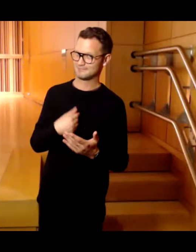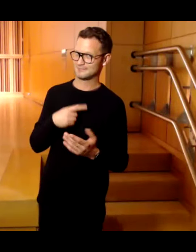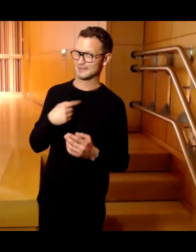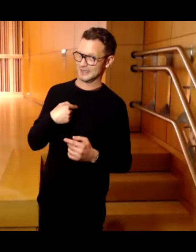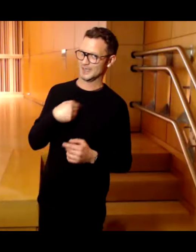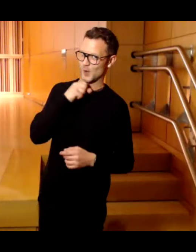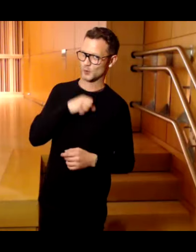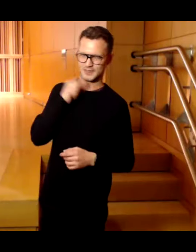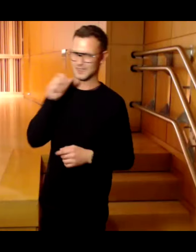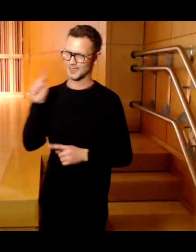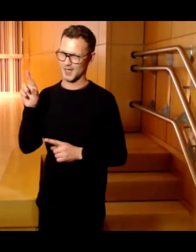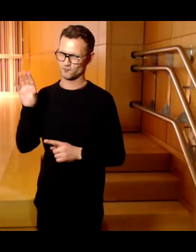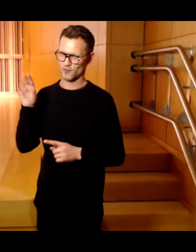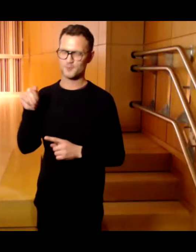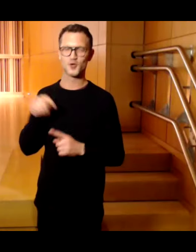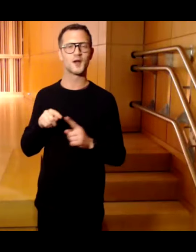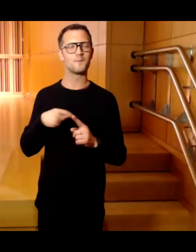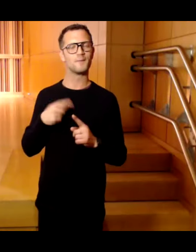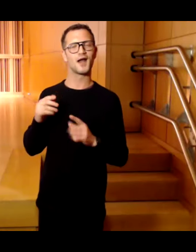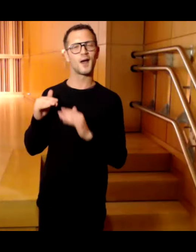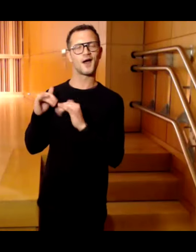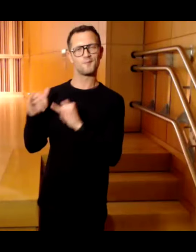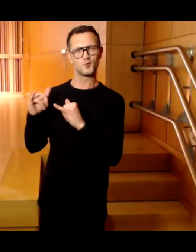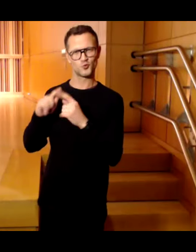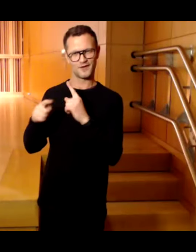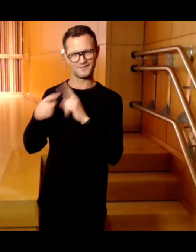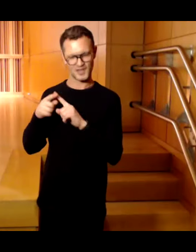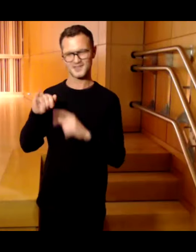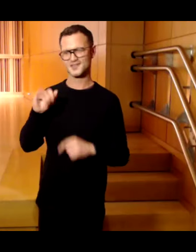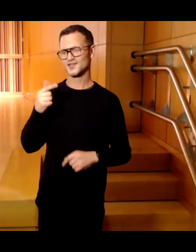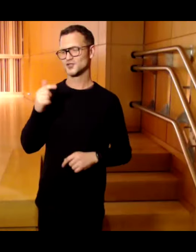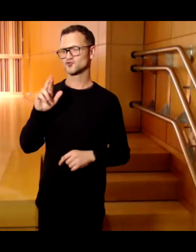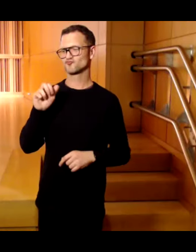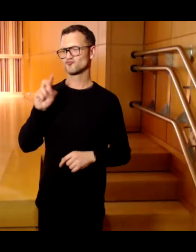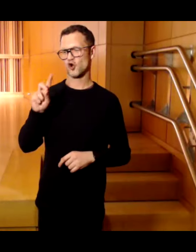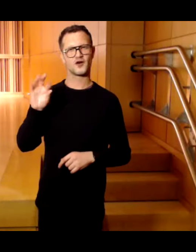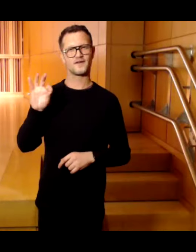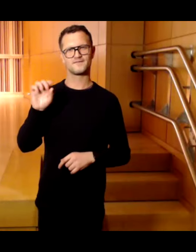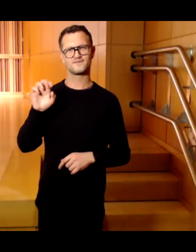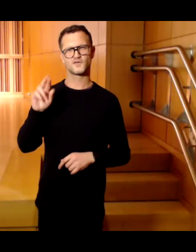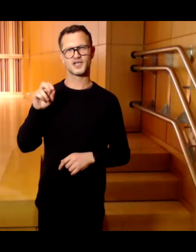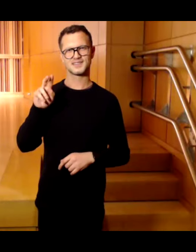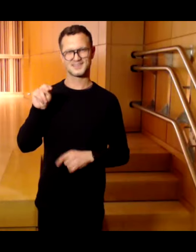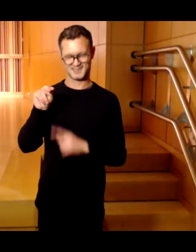that a dear late mutual friend of ours, Gerard Ferguson, first told me about, and then introduced me to Robert.